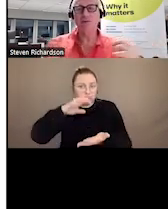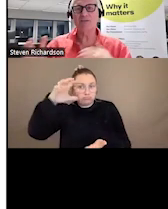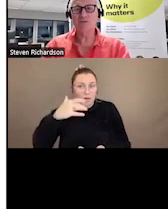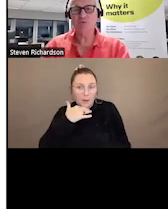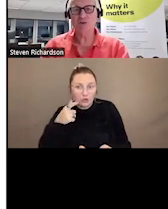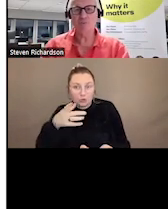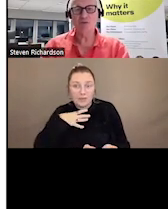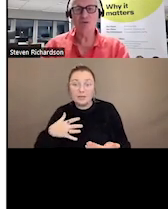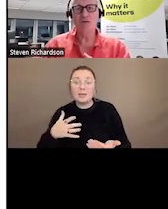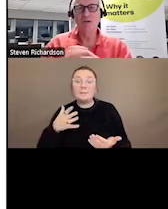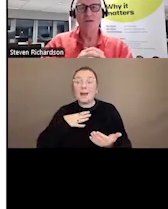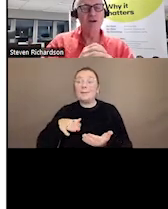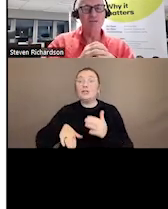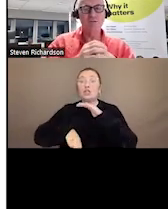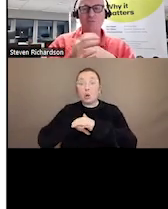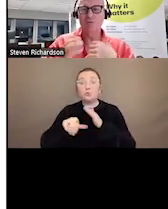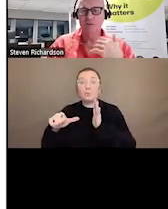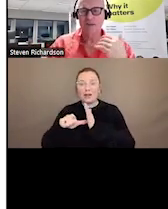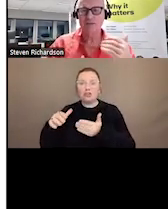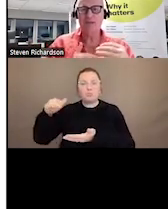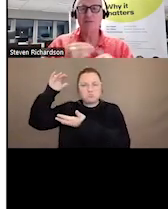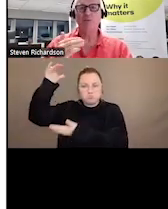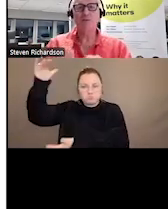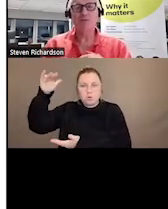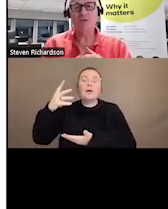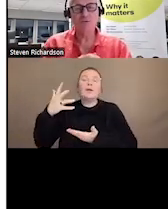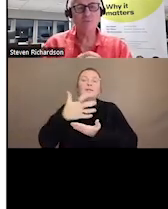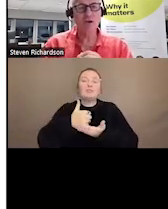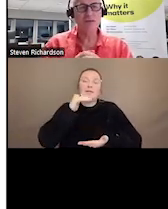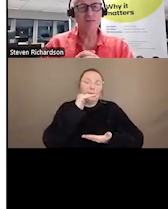less than your total budget. So you have to be realistic about what you think you can raise.